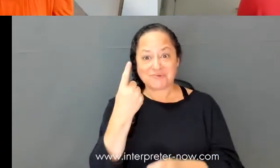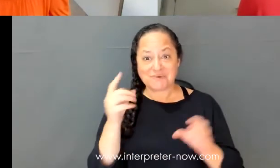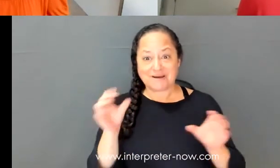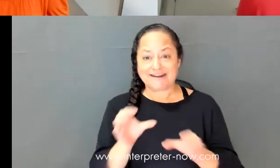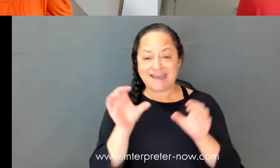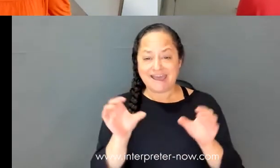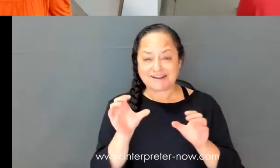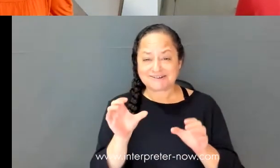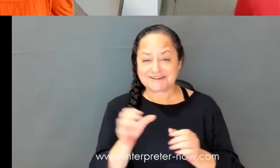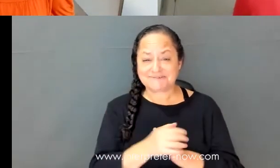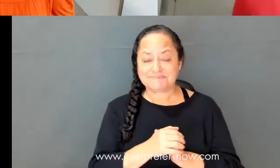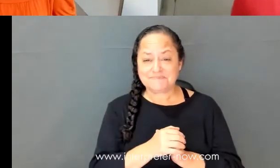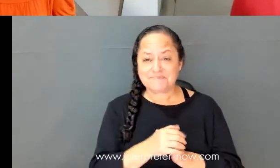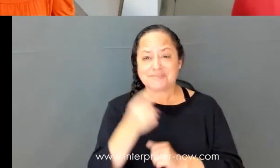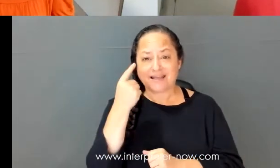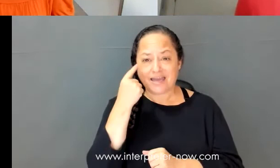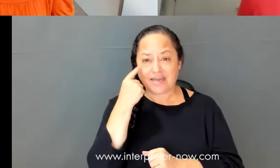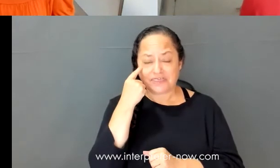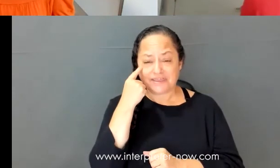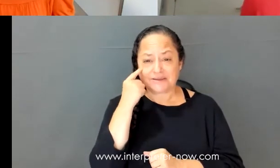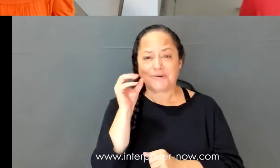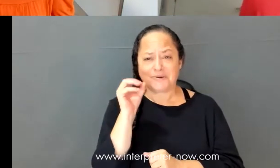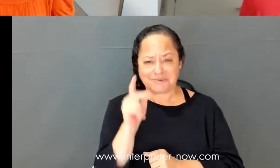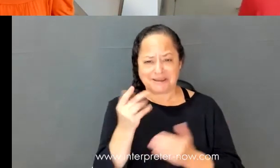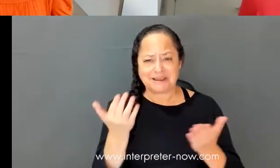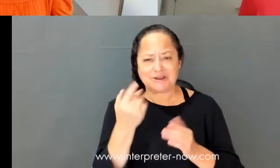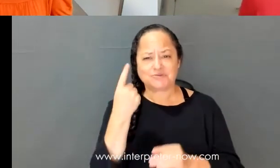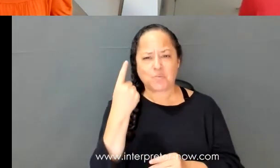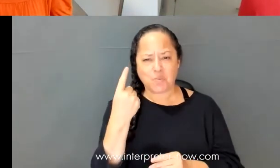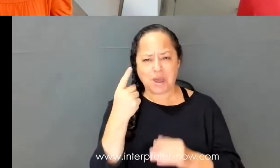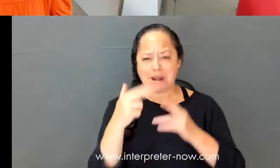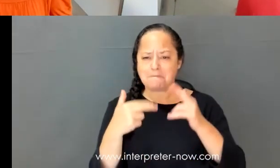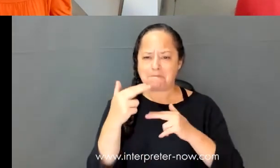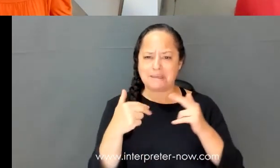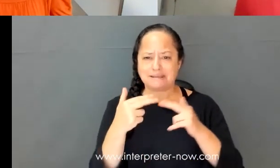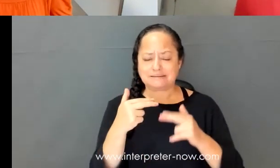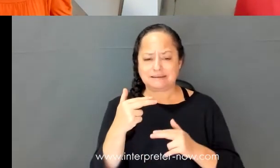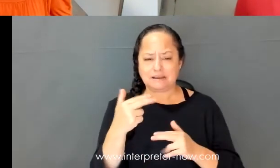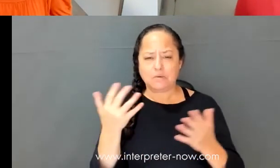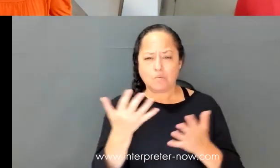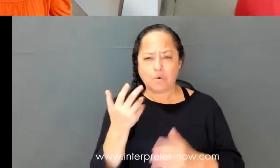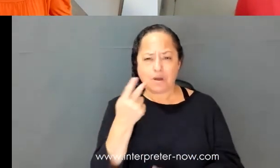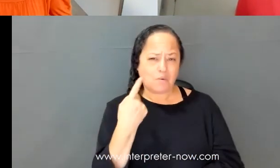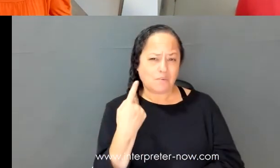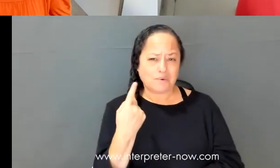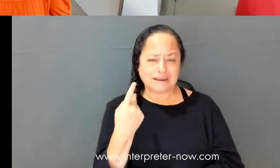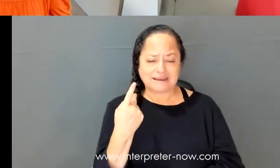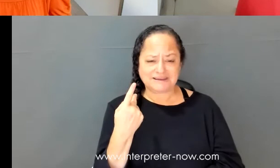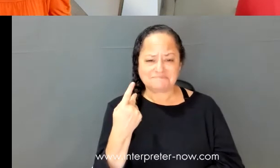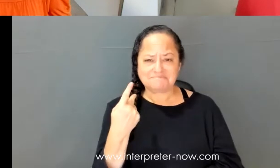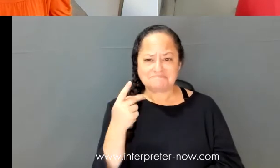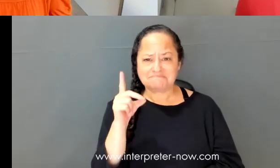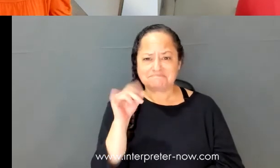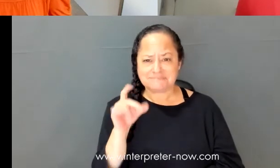Okay, here's one sort of building upon what we did and talked about.